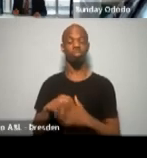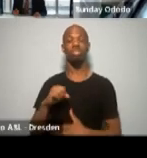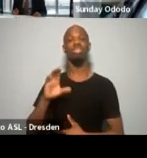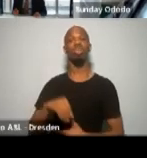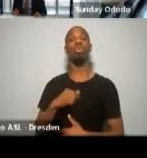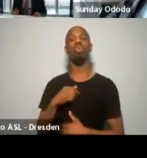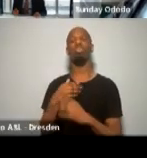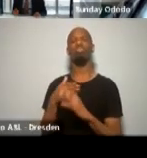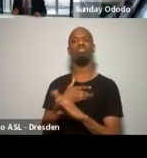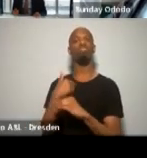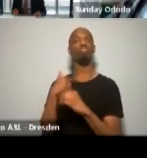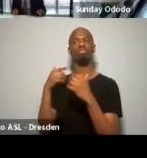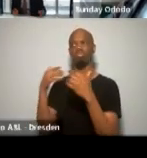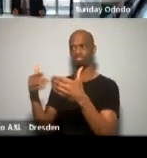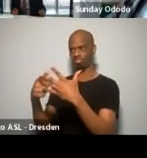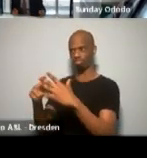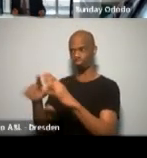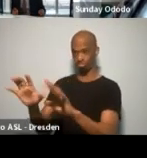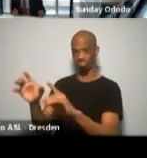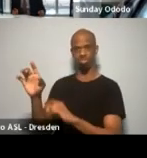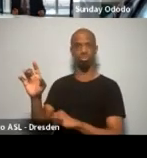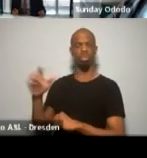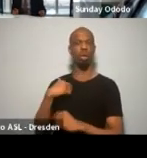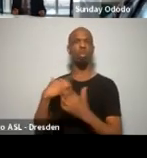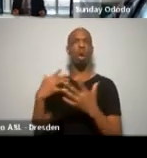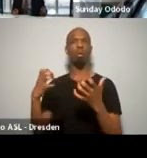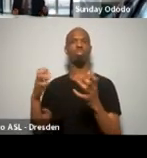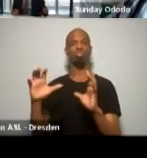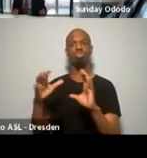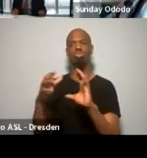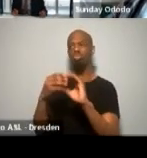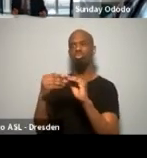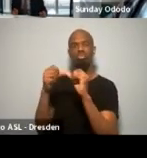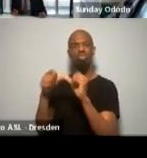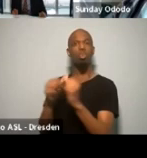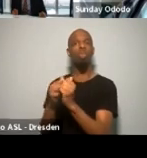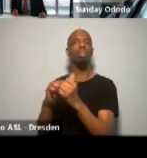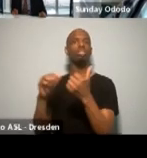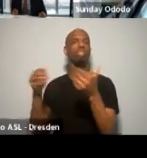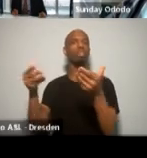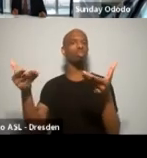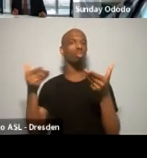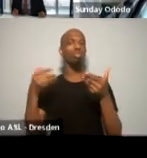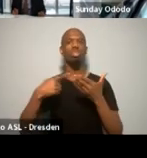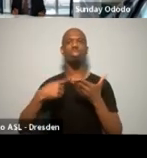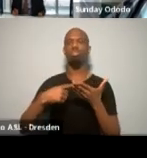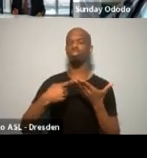with my introductory remarks about the book, as well as the introducing the speakers,